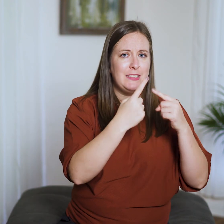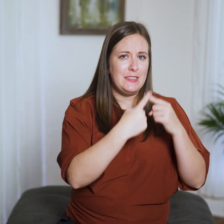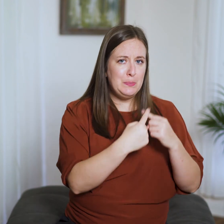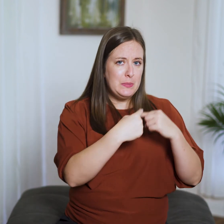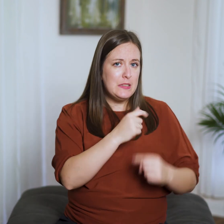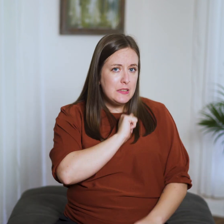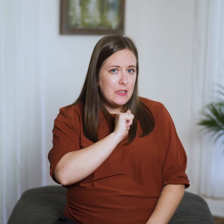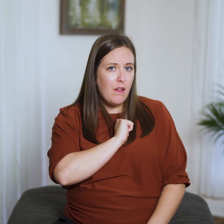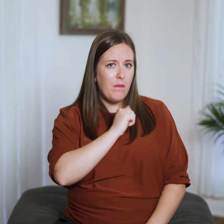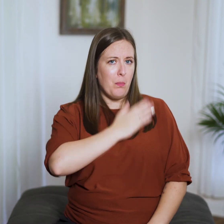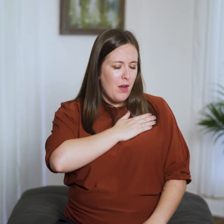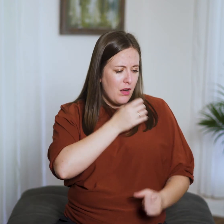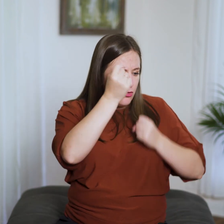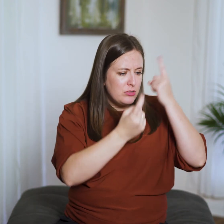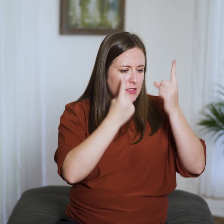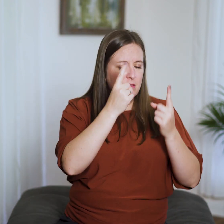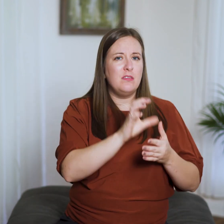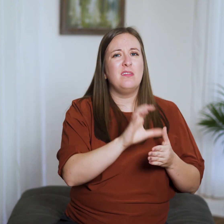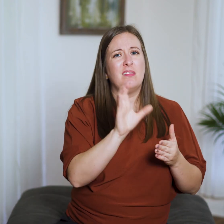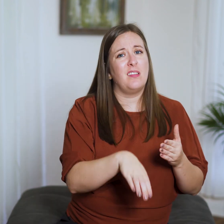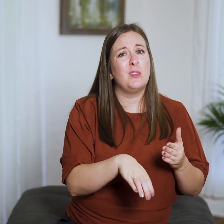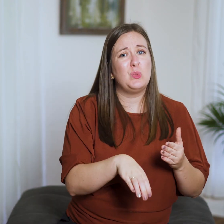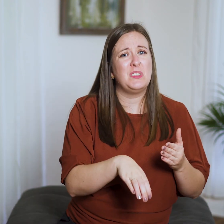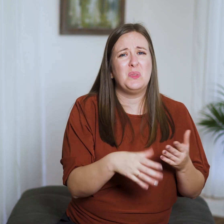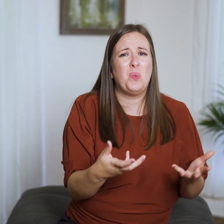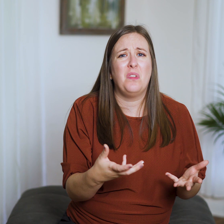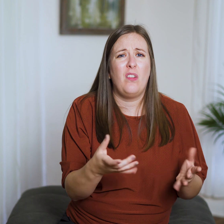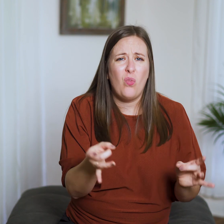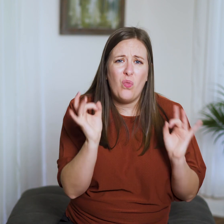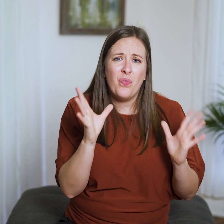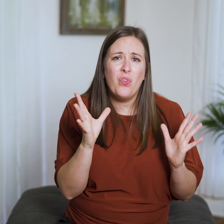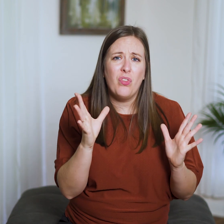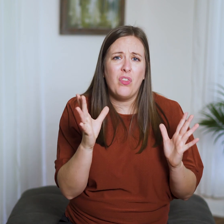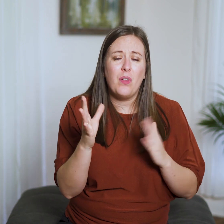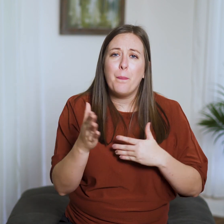and relies on his own understanding, things end poorly.